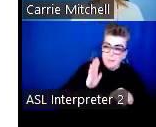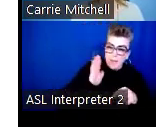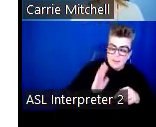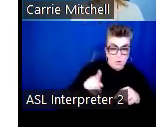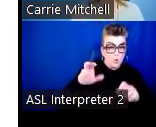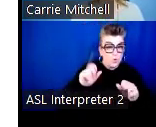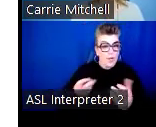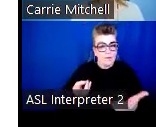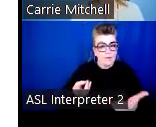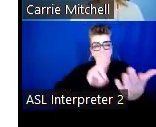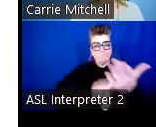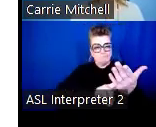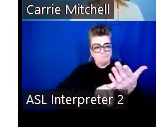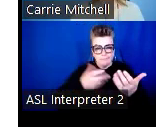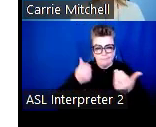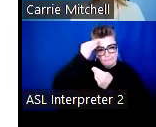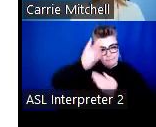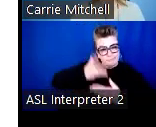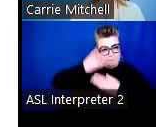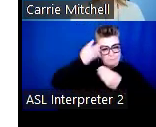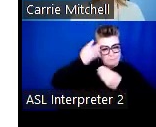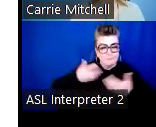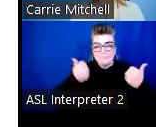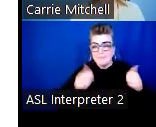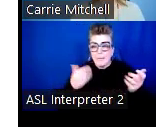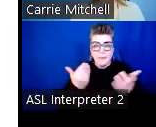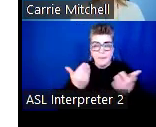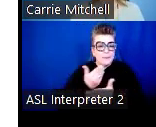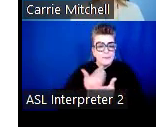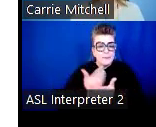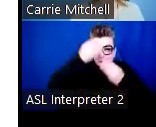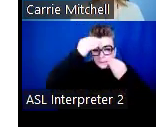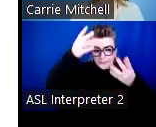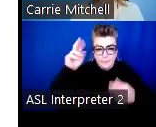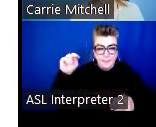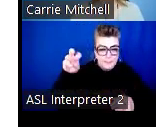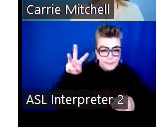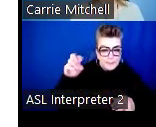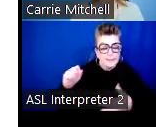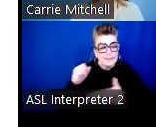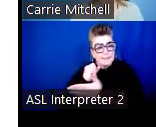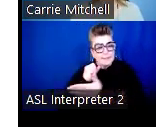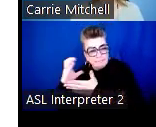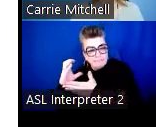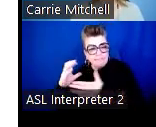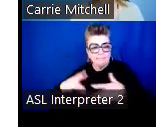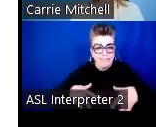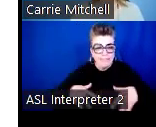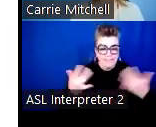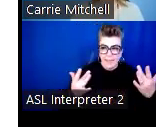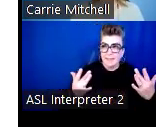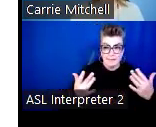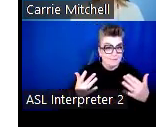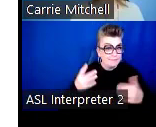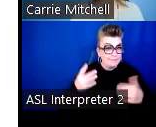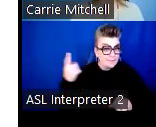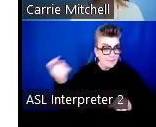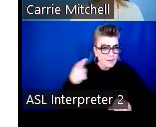anytime a new news item or a new event is posted. So I know we heard that question, how do I get notified